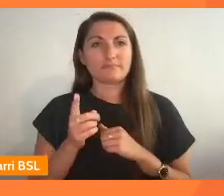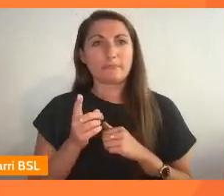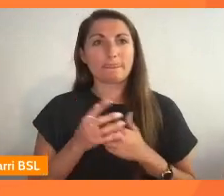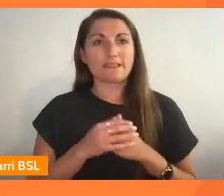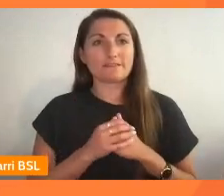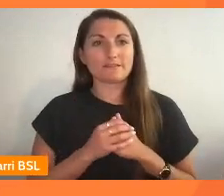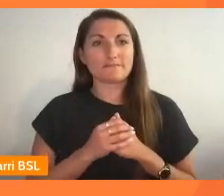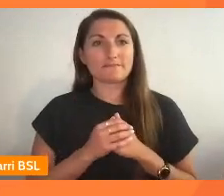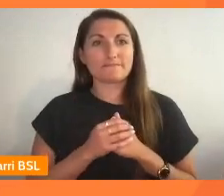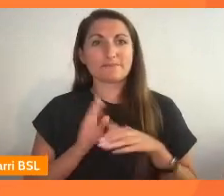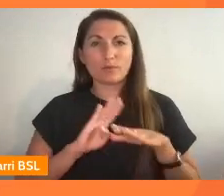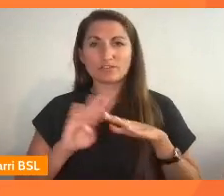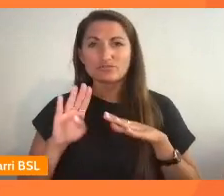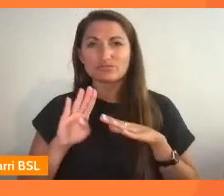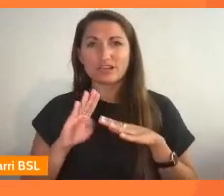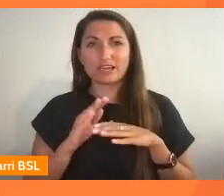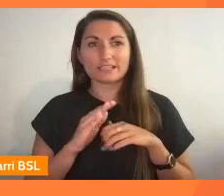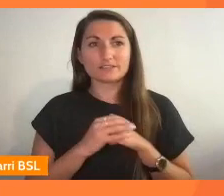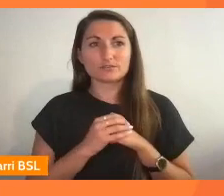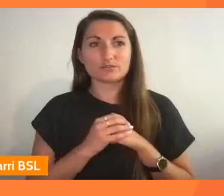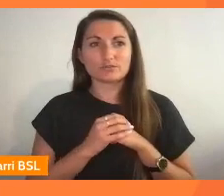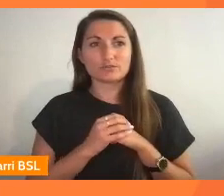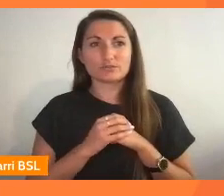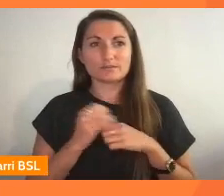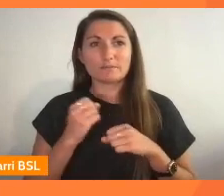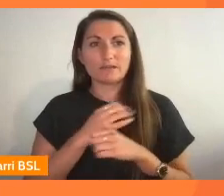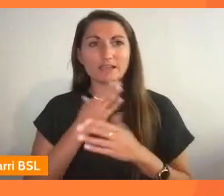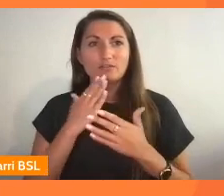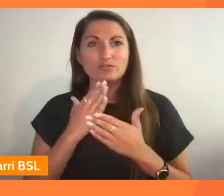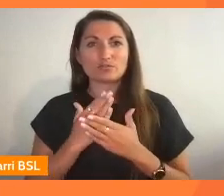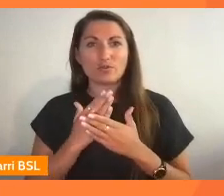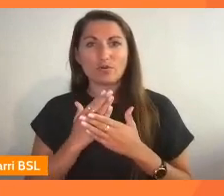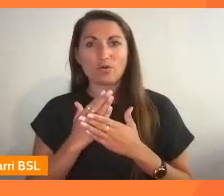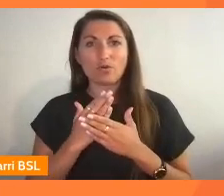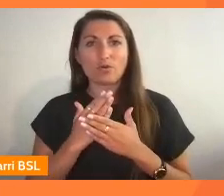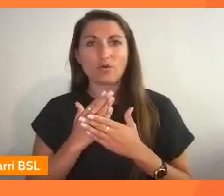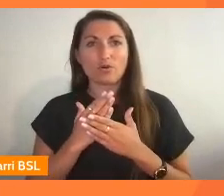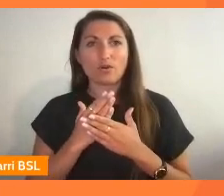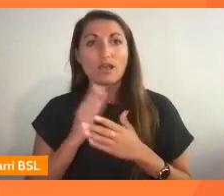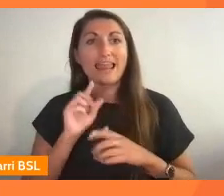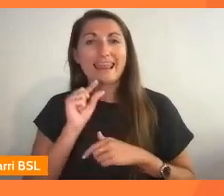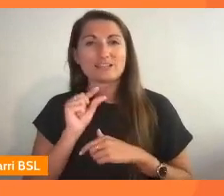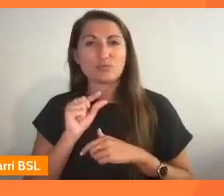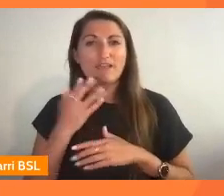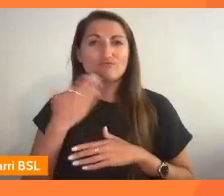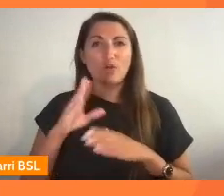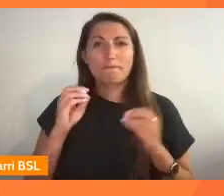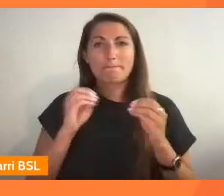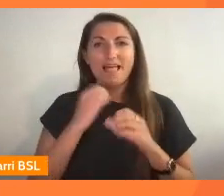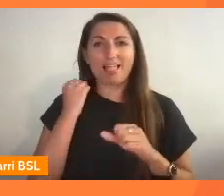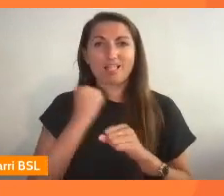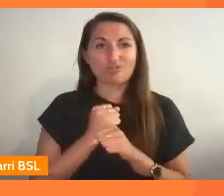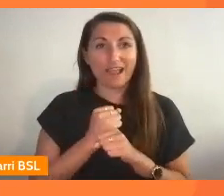so apologies, you guys you will hear my dulcet tones for a few minutes and then we will run with what we are trying to achieve and will eventually.